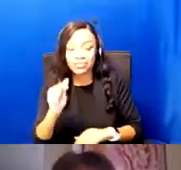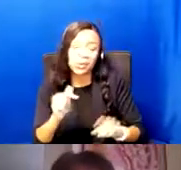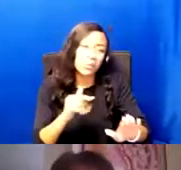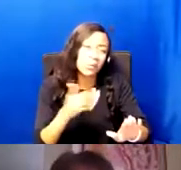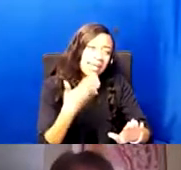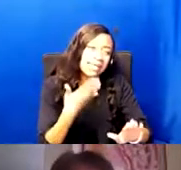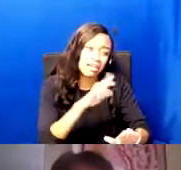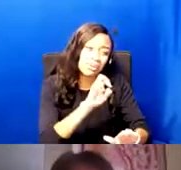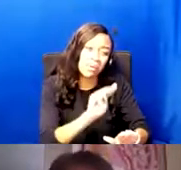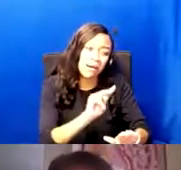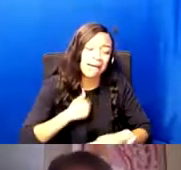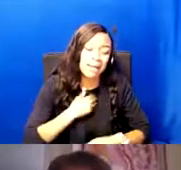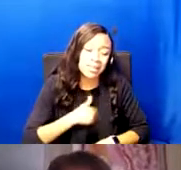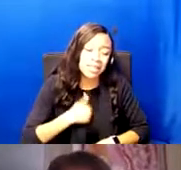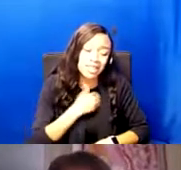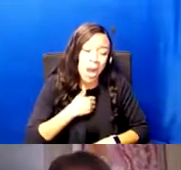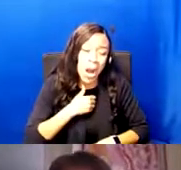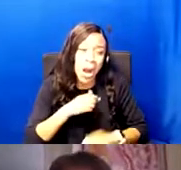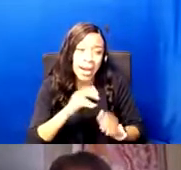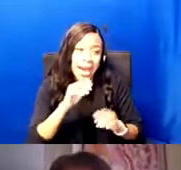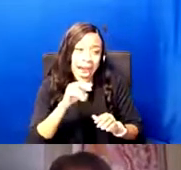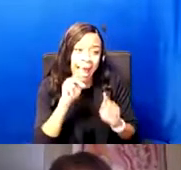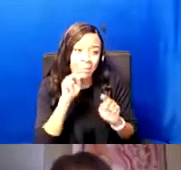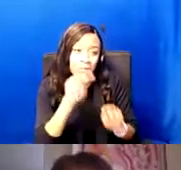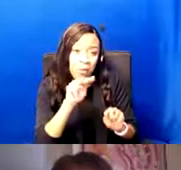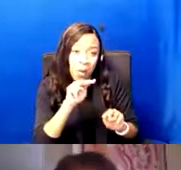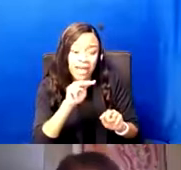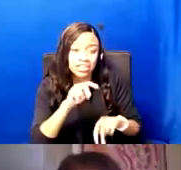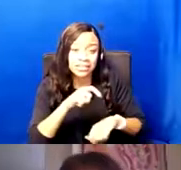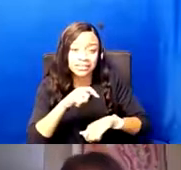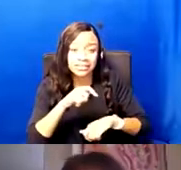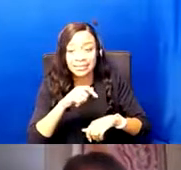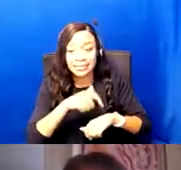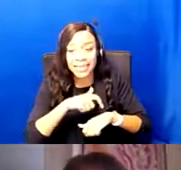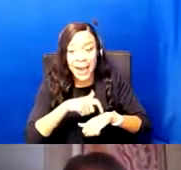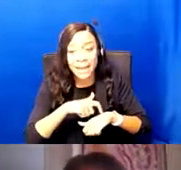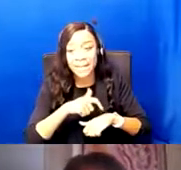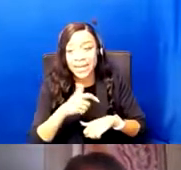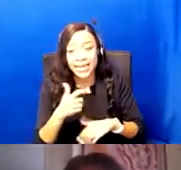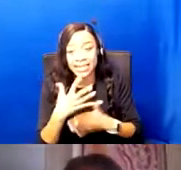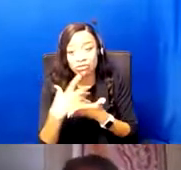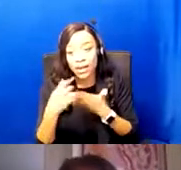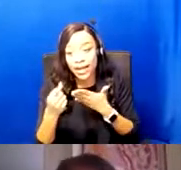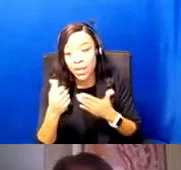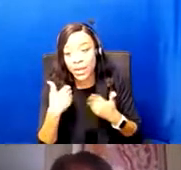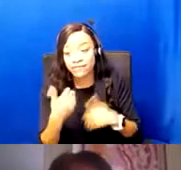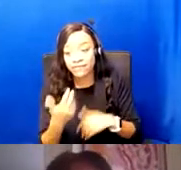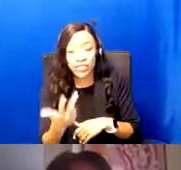I'm keeping an eye on the clock. We have 10 minutes and three more folks, we wanna hear from. So I really appreciate all of you reflecting